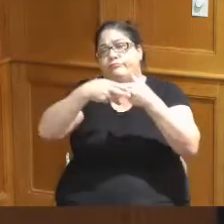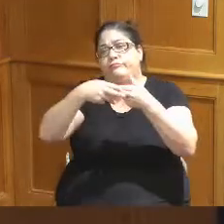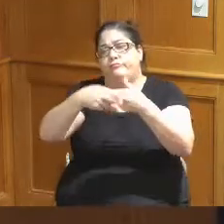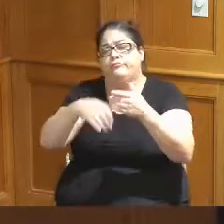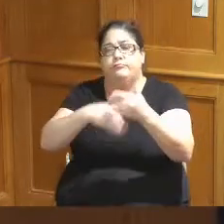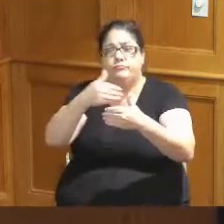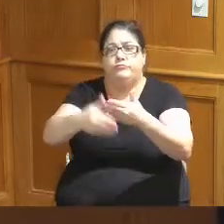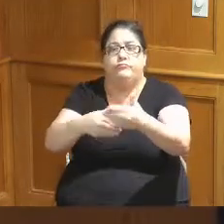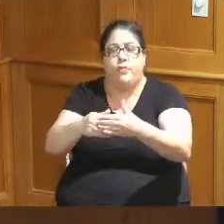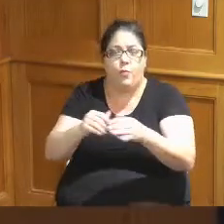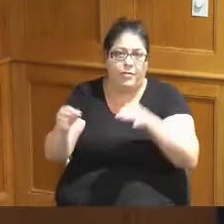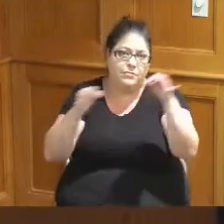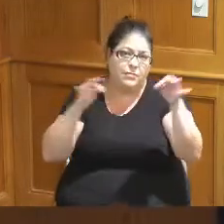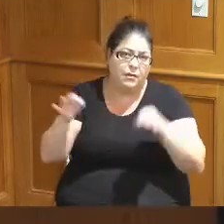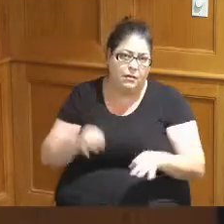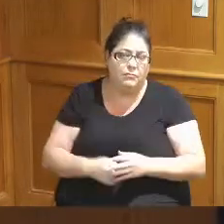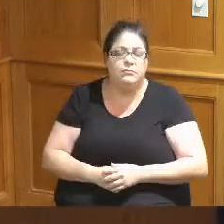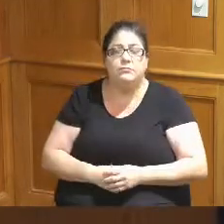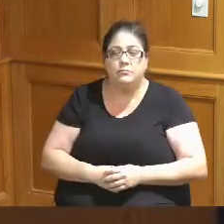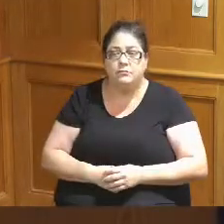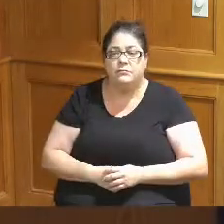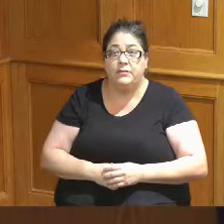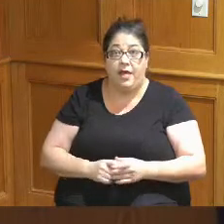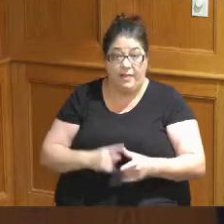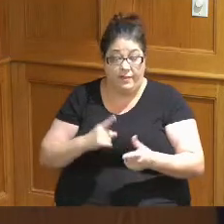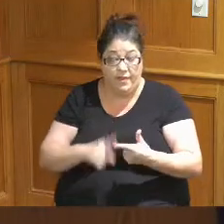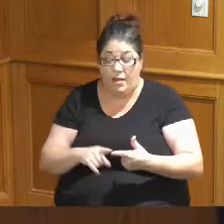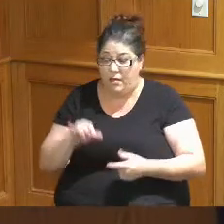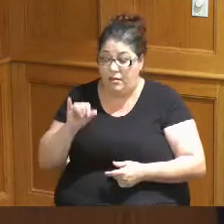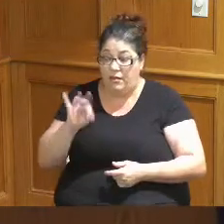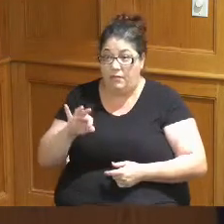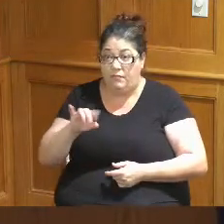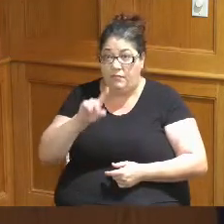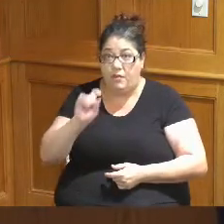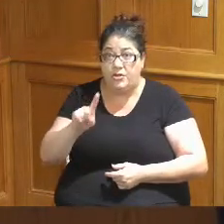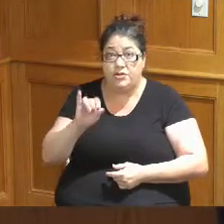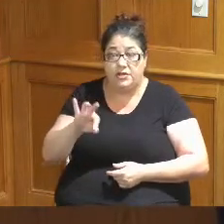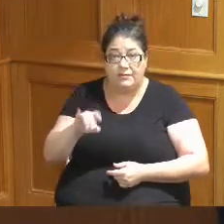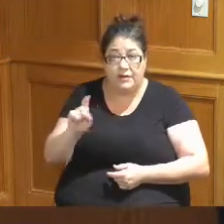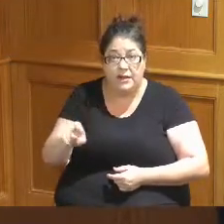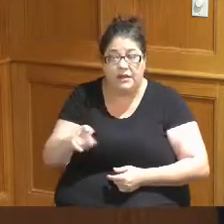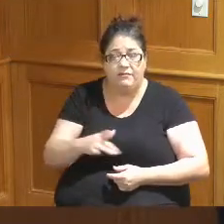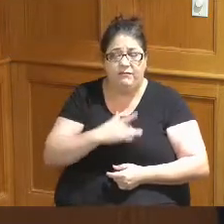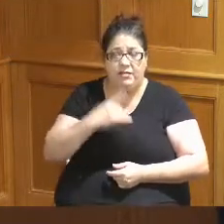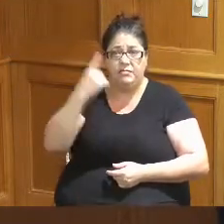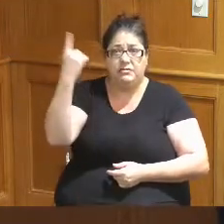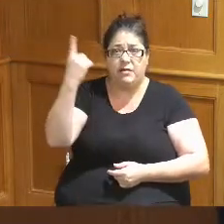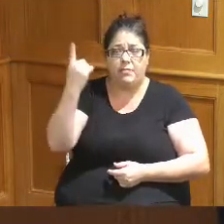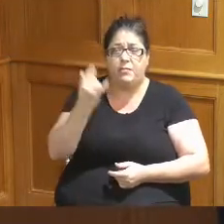that people have an understanding and then where do they go if you feel that it's an error where do